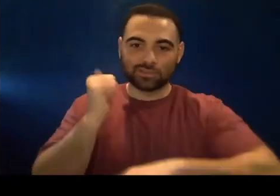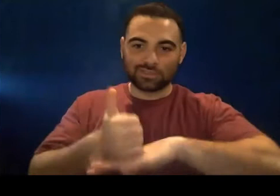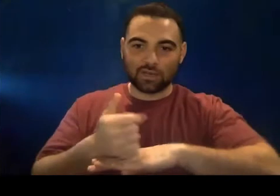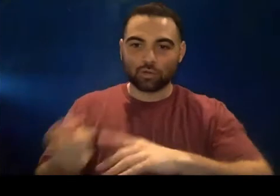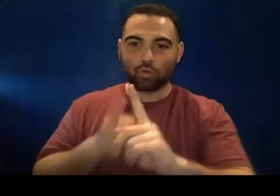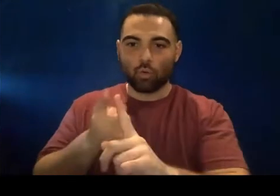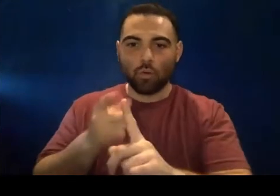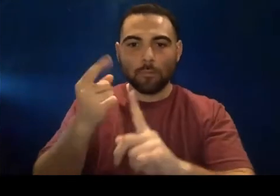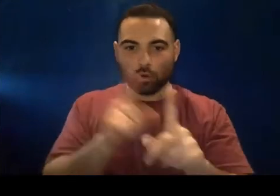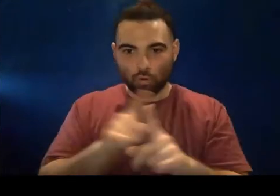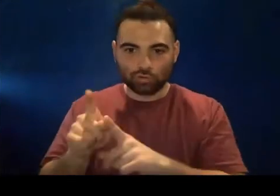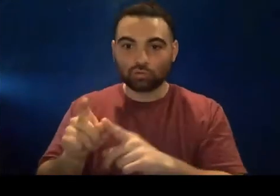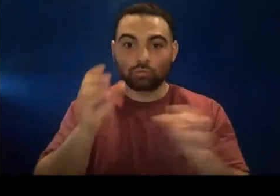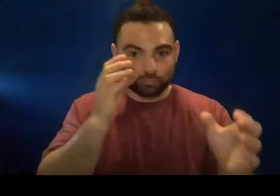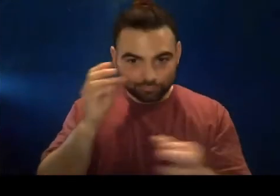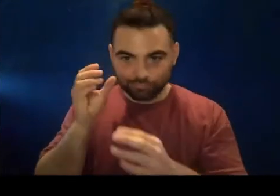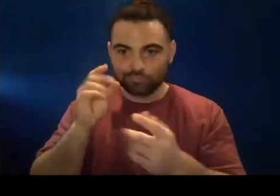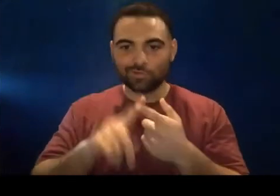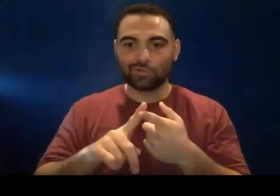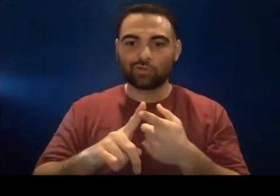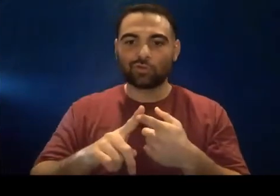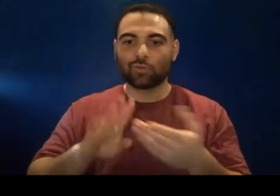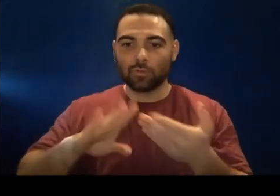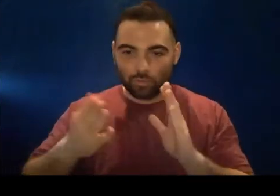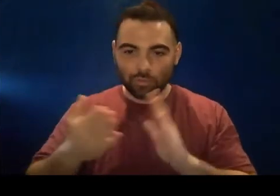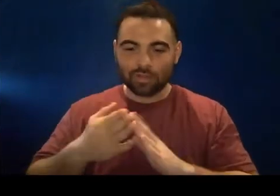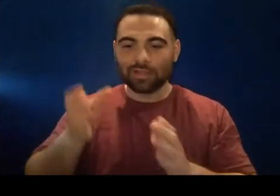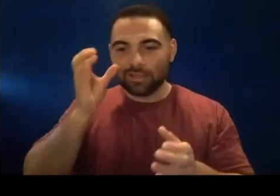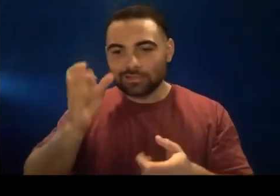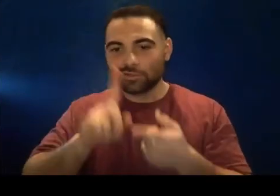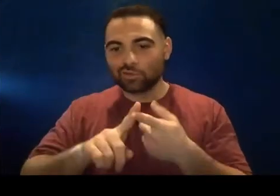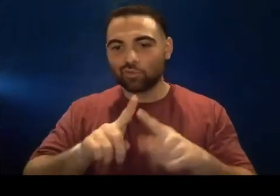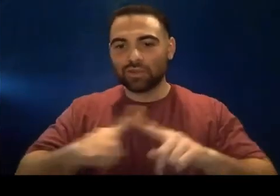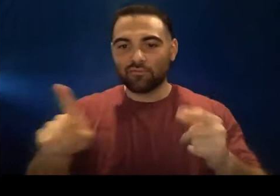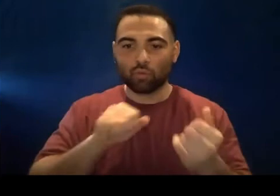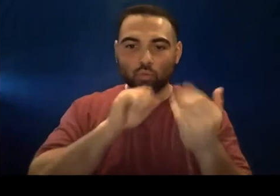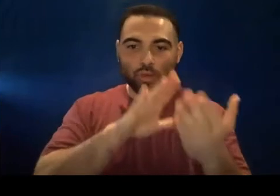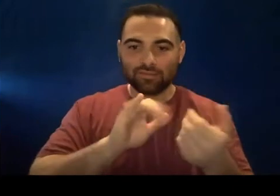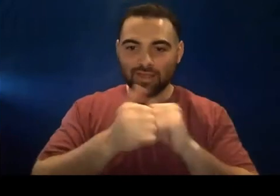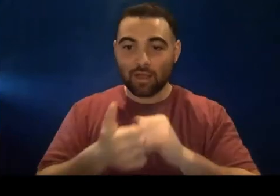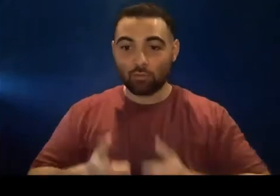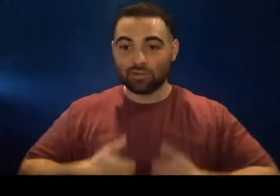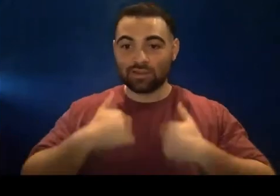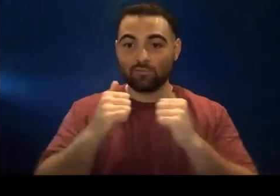but also to listen to alternative ways of making life and transport easier for people